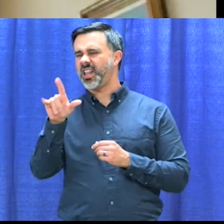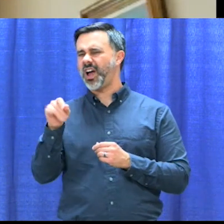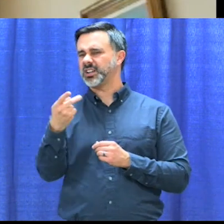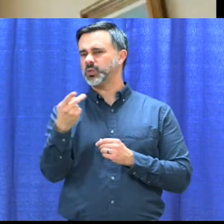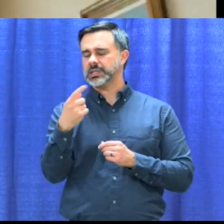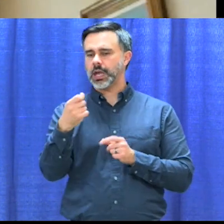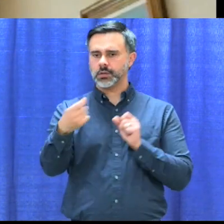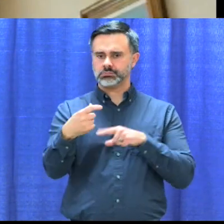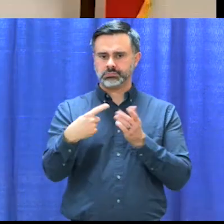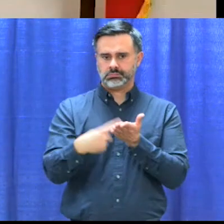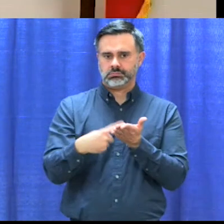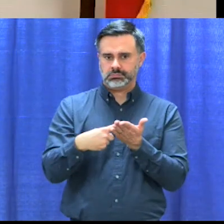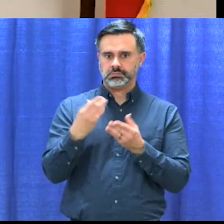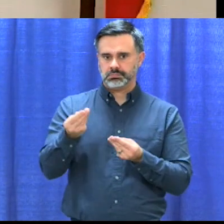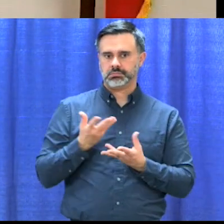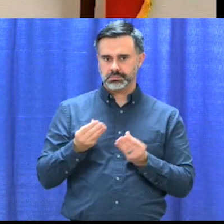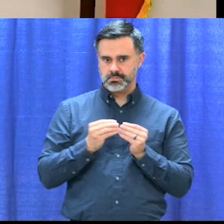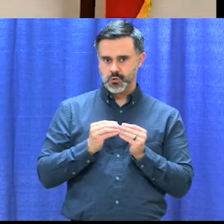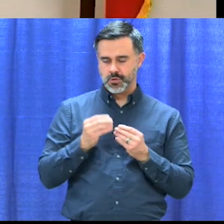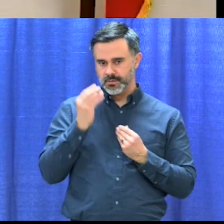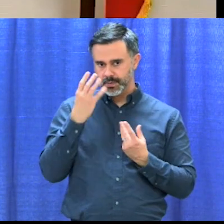[Thurmond speaking] You bet we're happy to oblige.